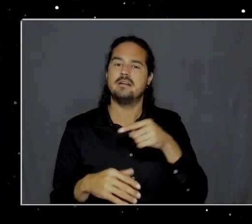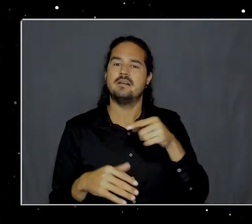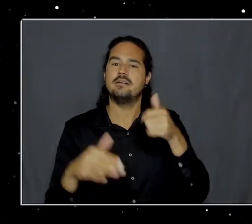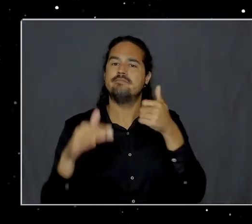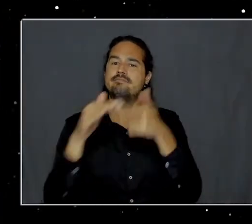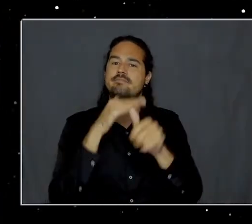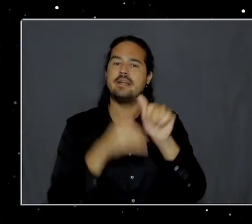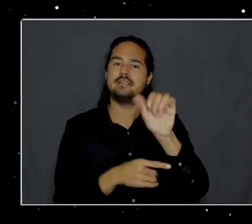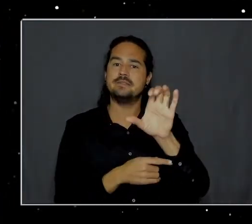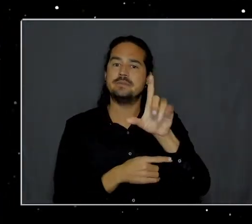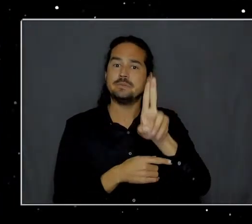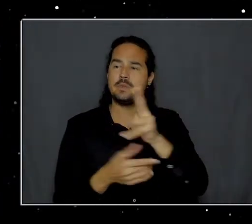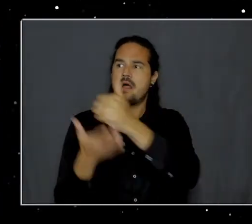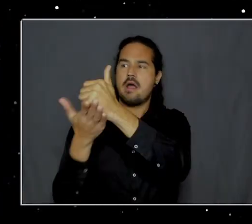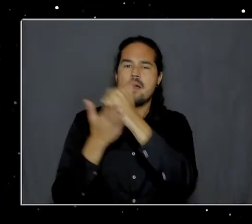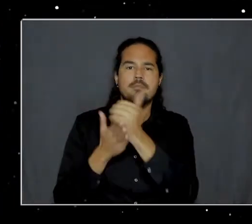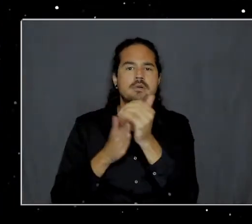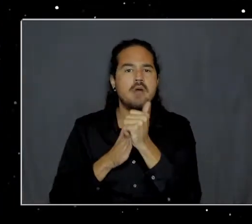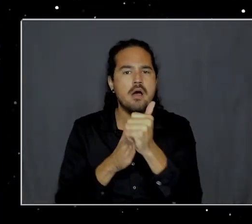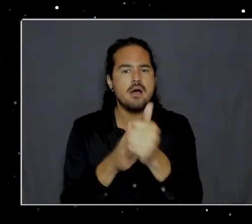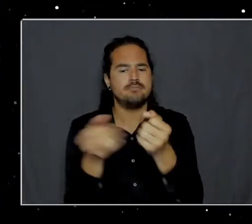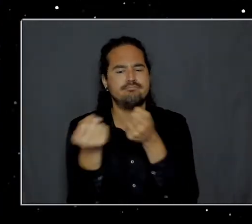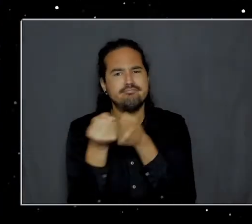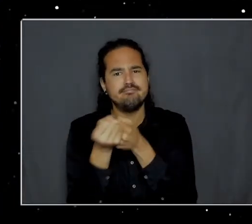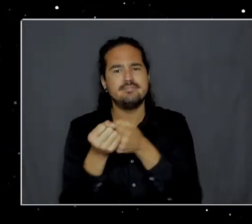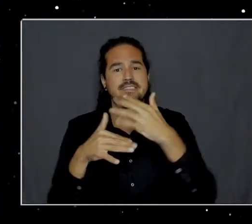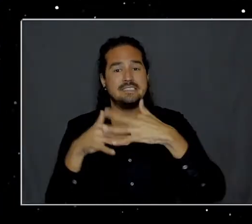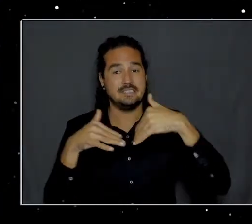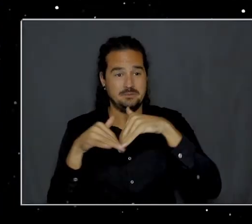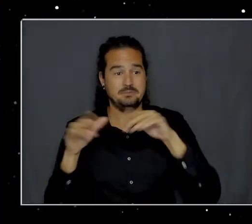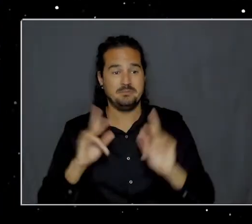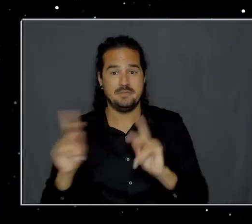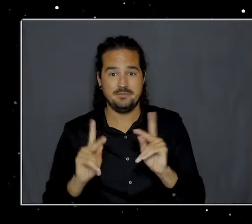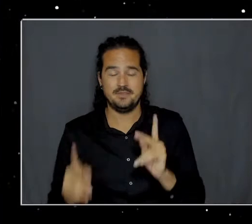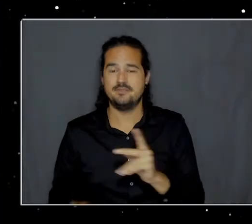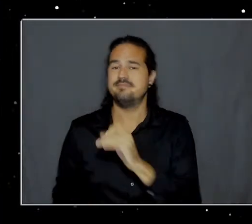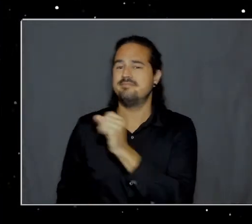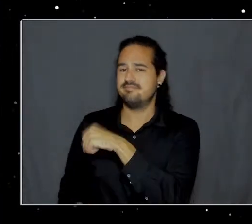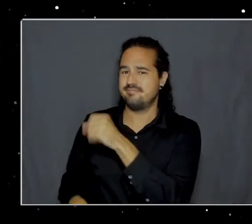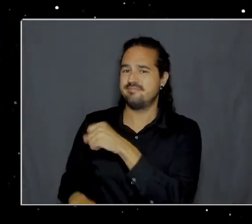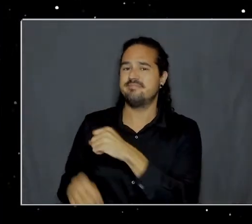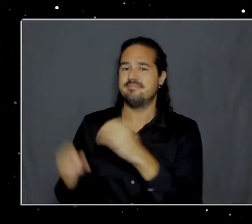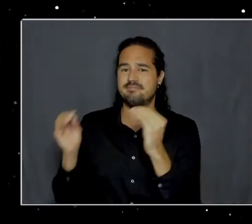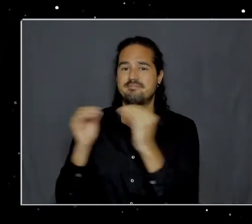PLACE THAT, YOU KNOW, CAN GUIDE US TO BETTER SUPPORT THEM. JEANNIE YANDEL: